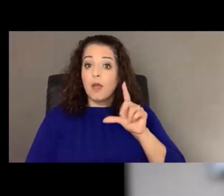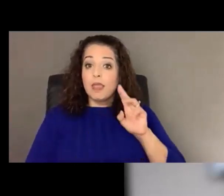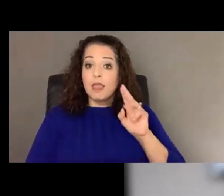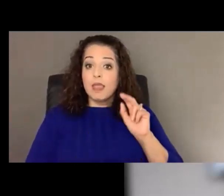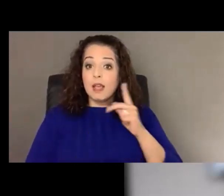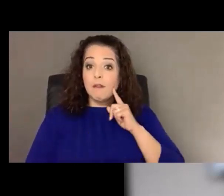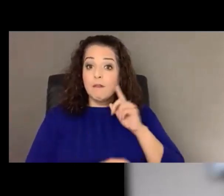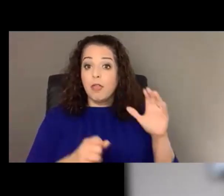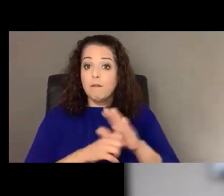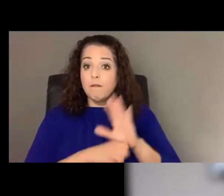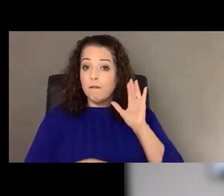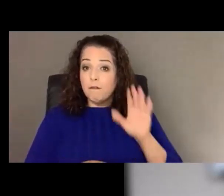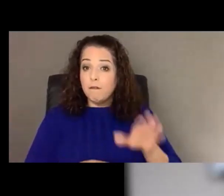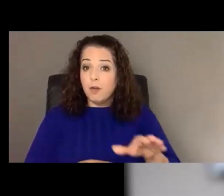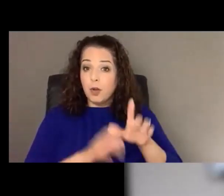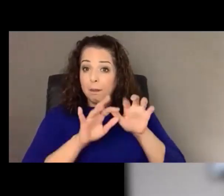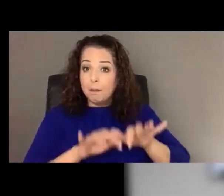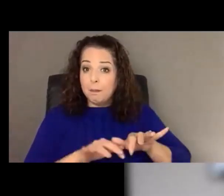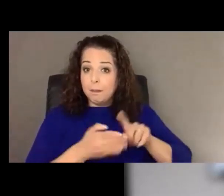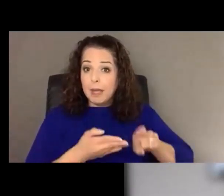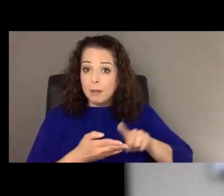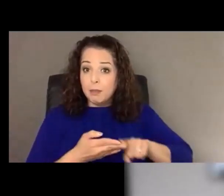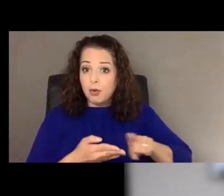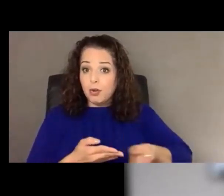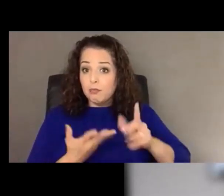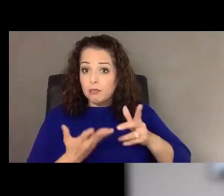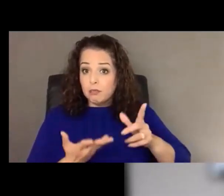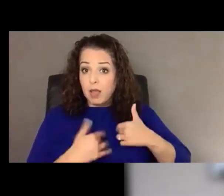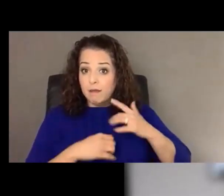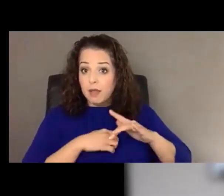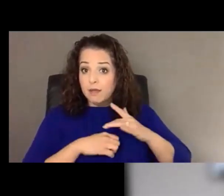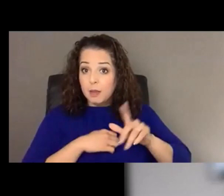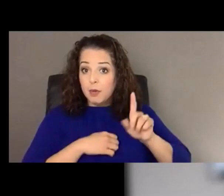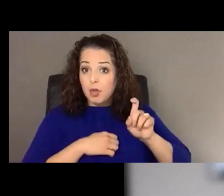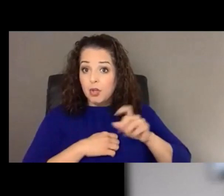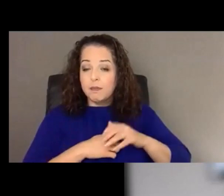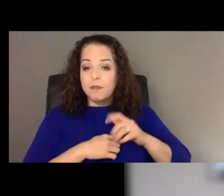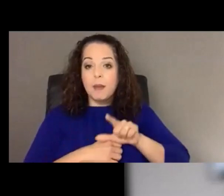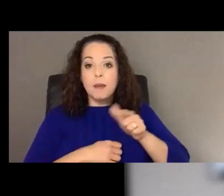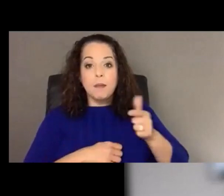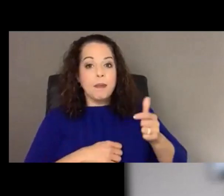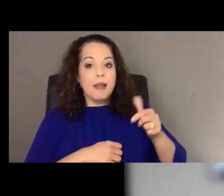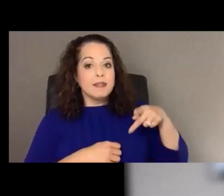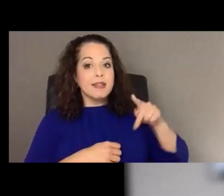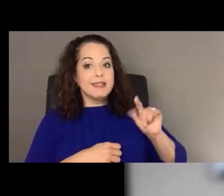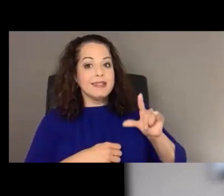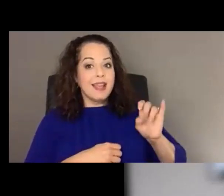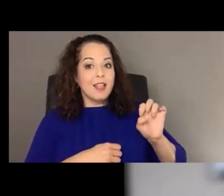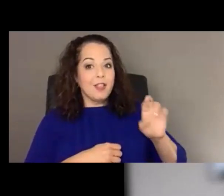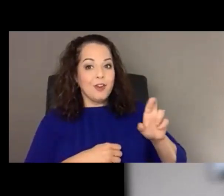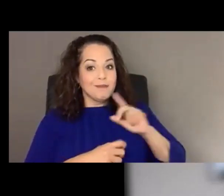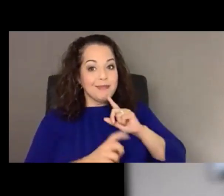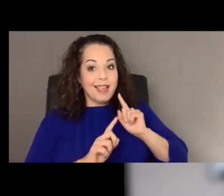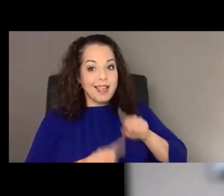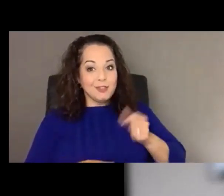Is that possible? Is it publicly available? I'm going to pass over to Taylor to answer that.